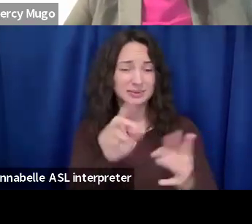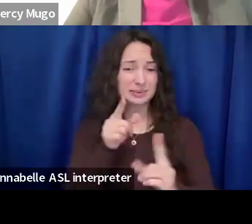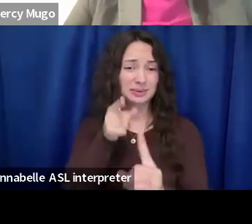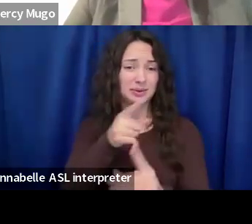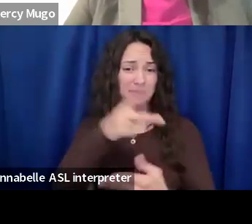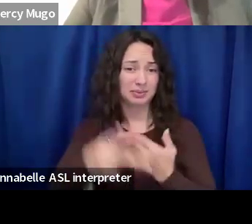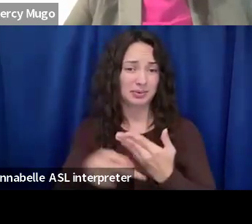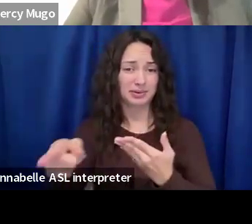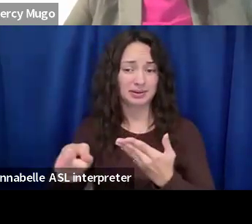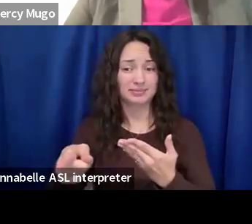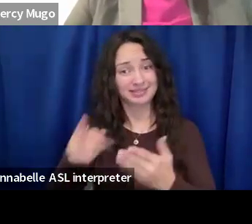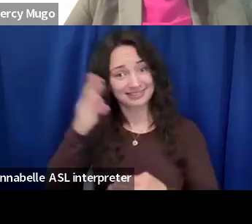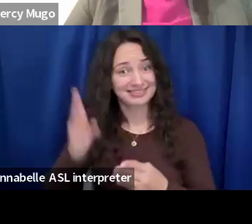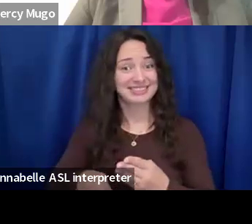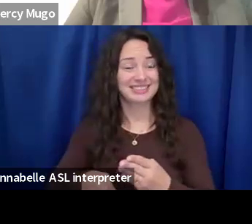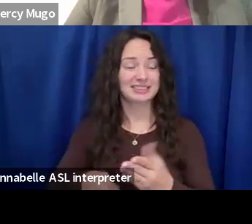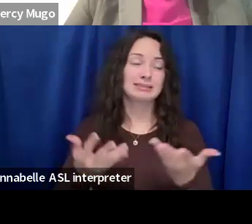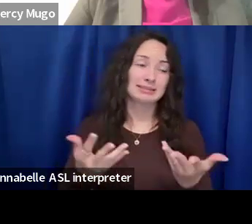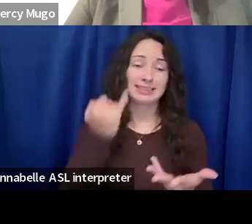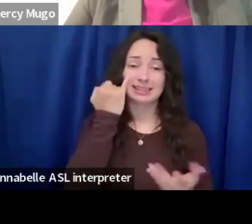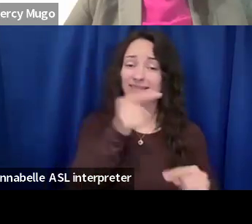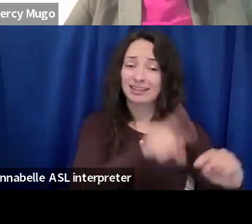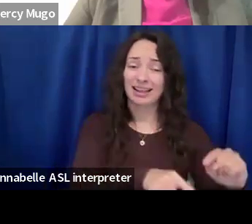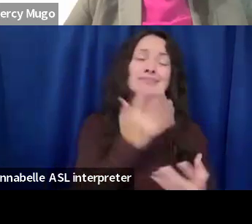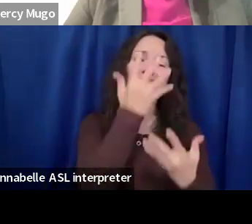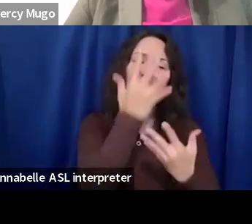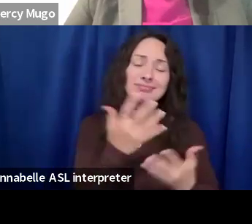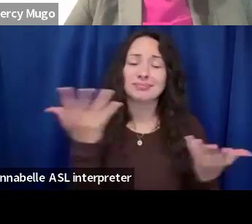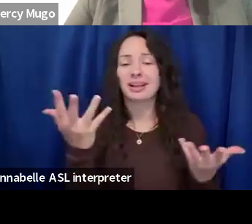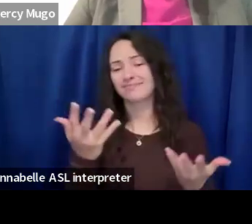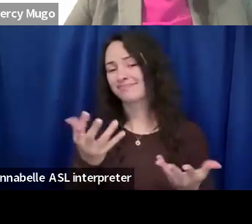, it is a loss for our program but also there is nothing else we can do.